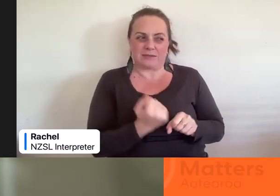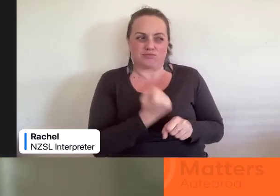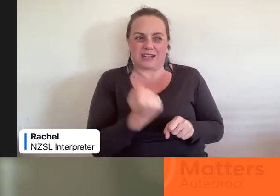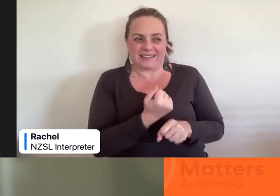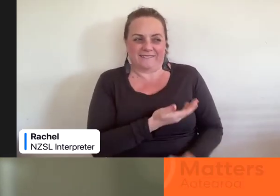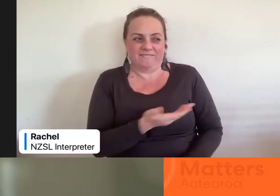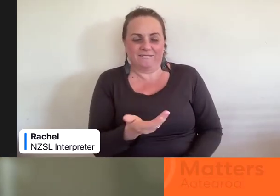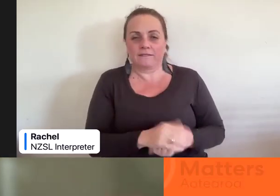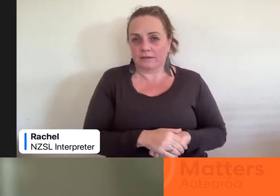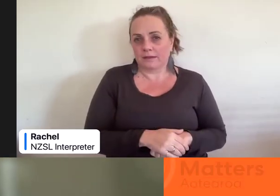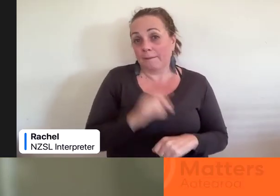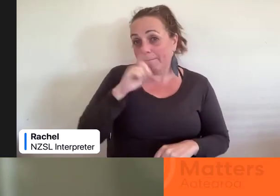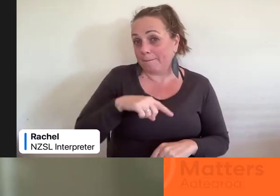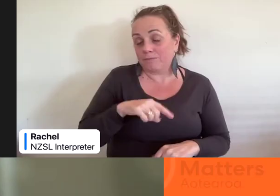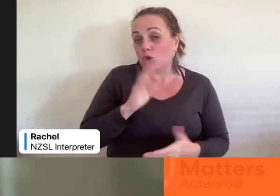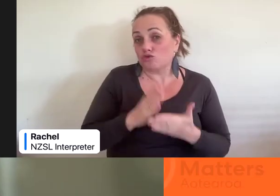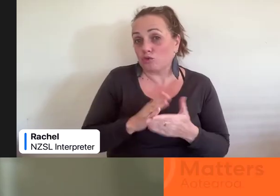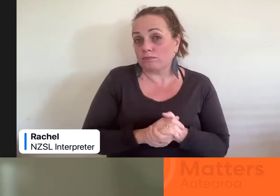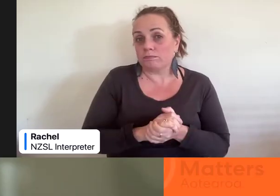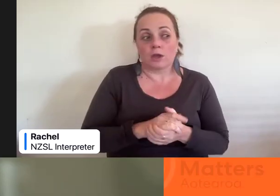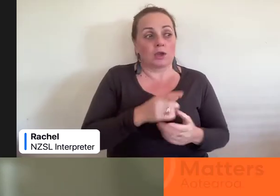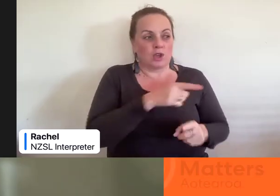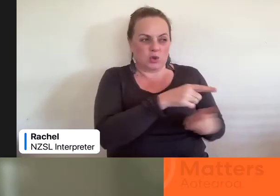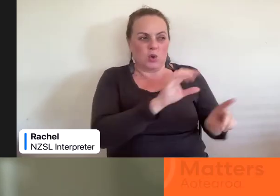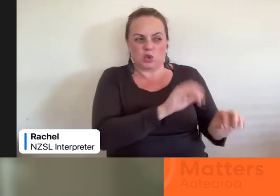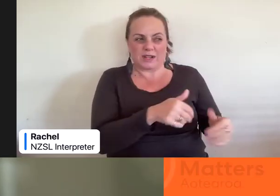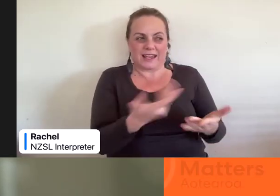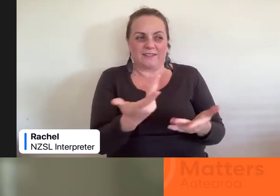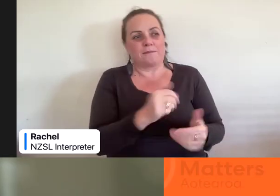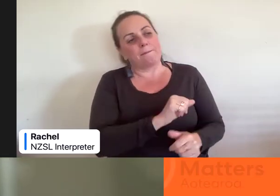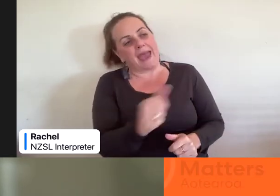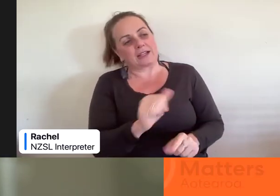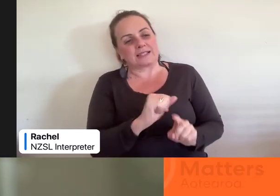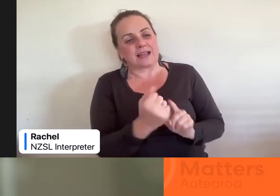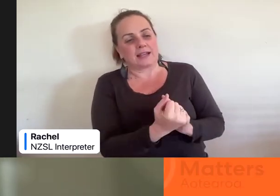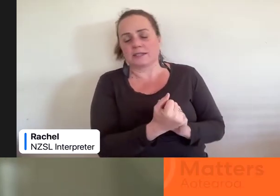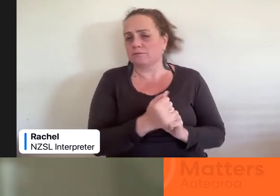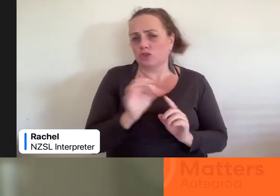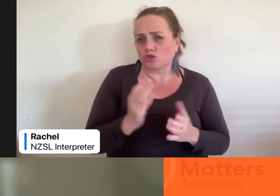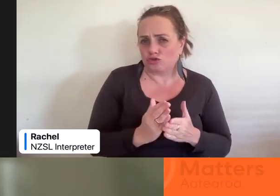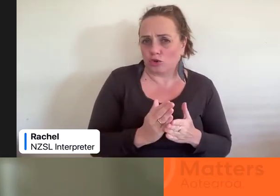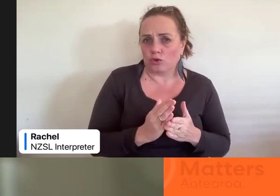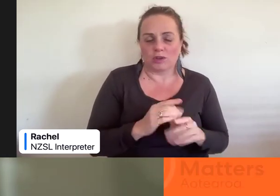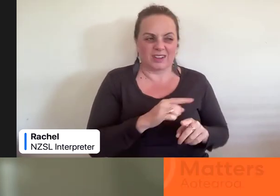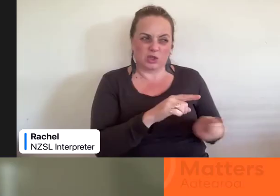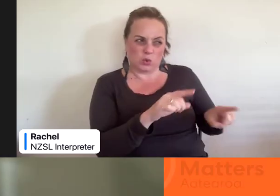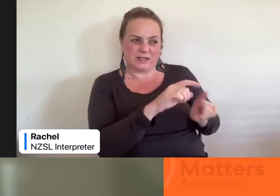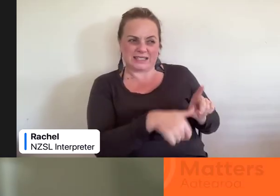that we don't give to society. There is a myth that we don't work. There is a myth that we're